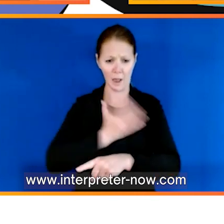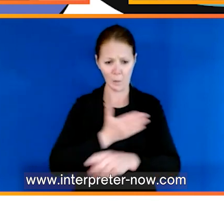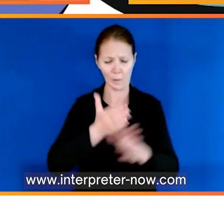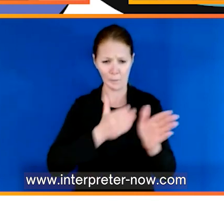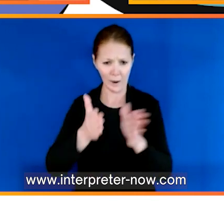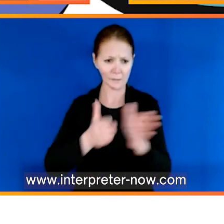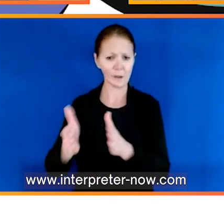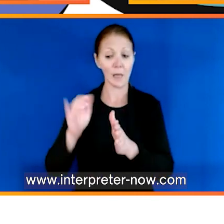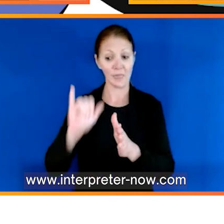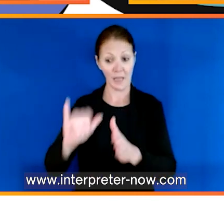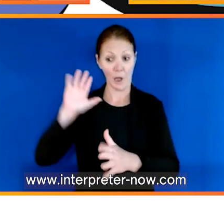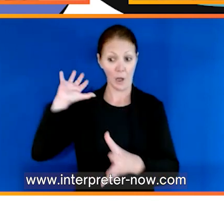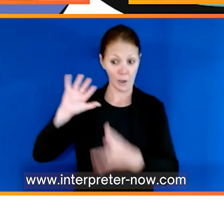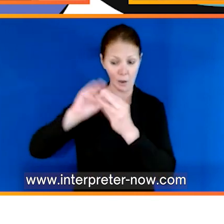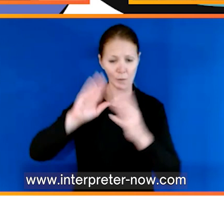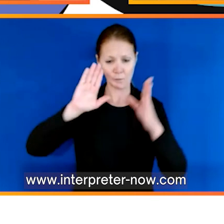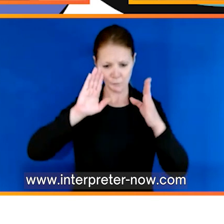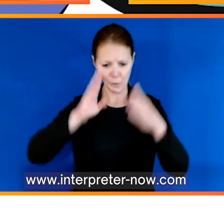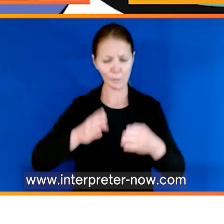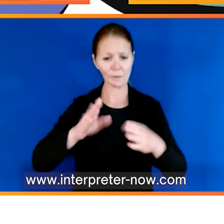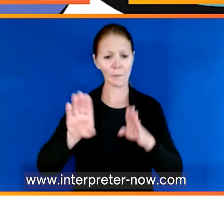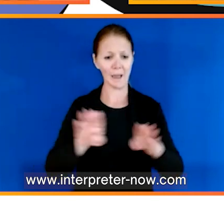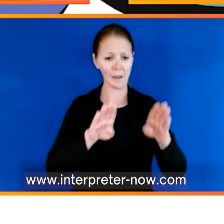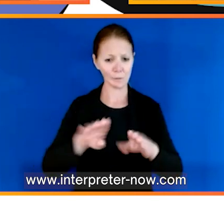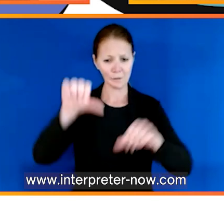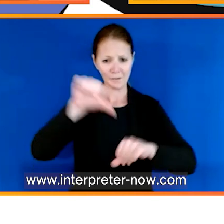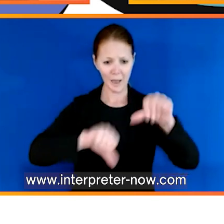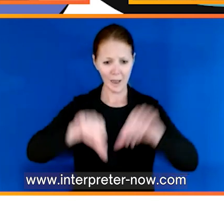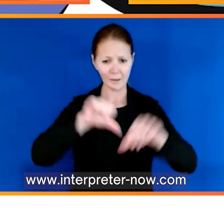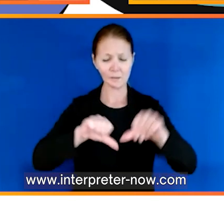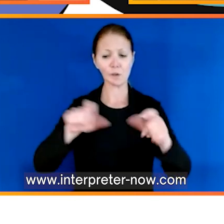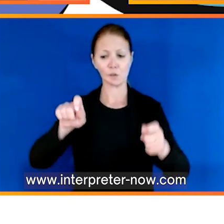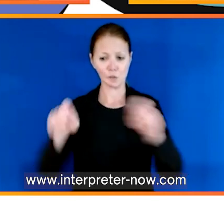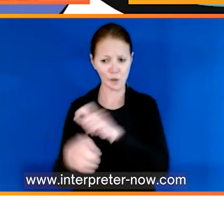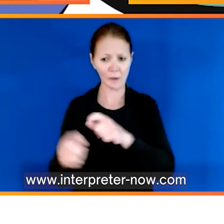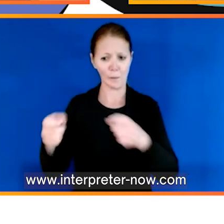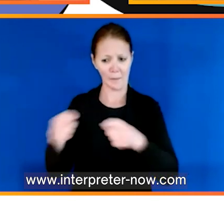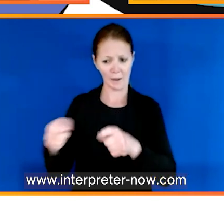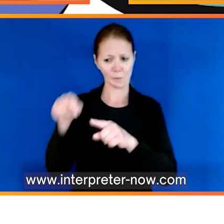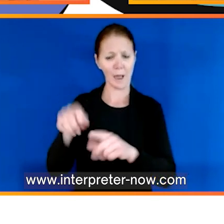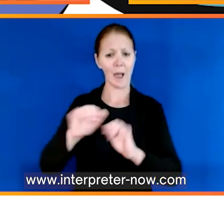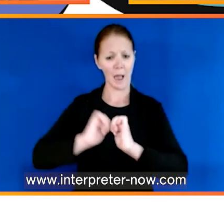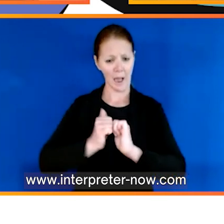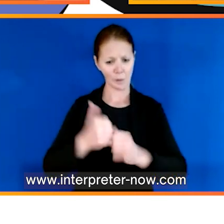practices, that are focused on behavioral science and change management of really how